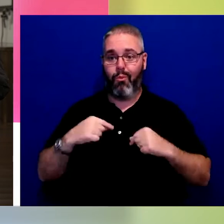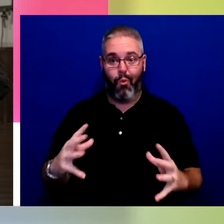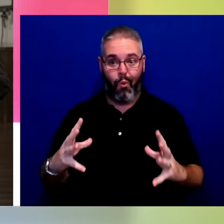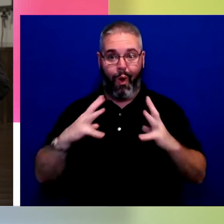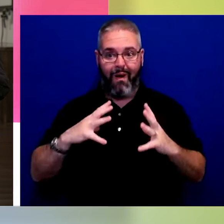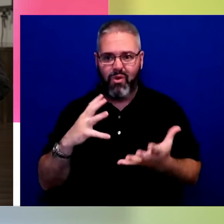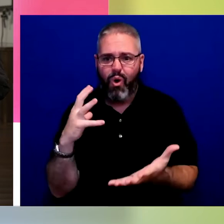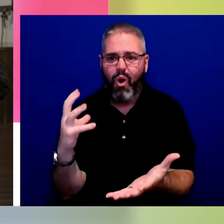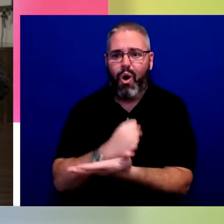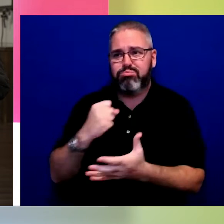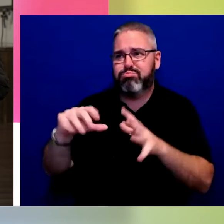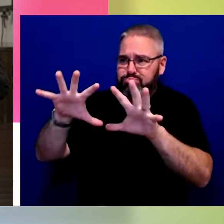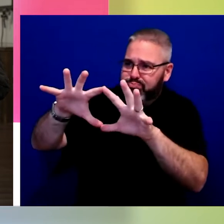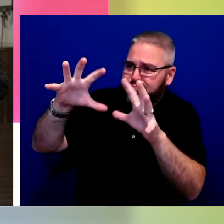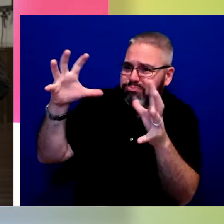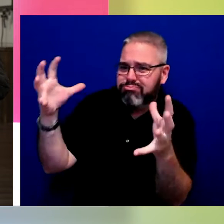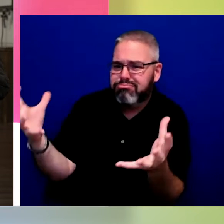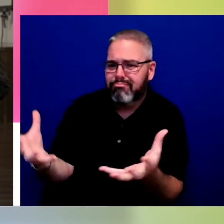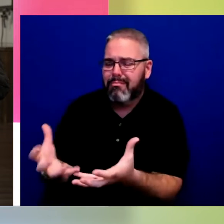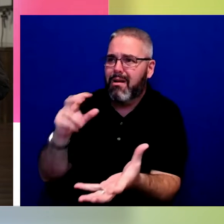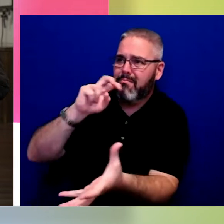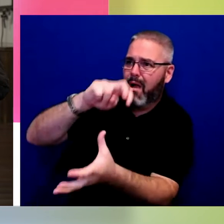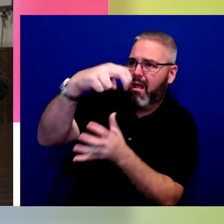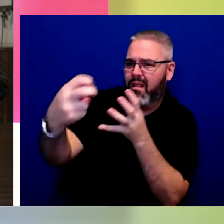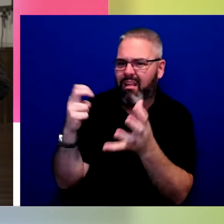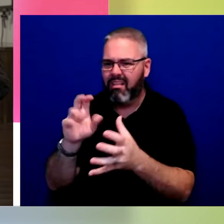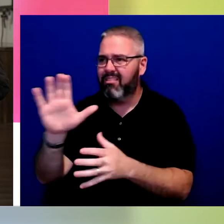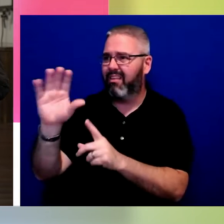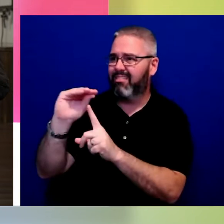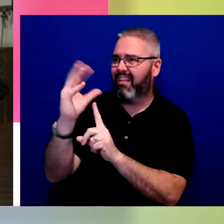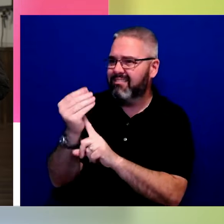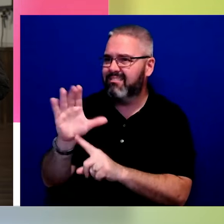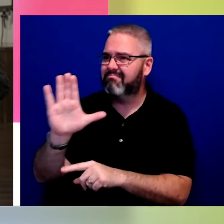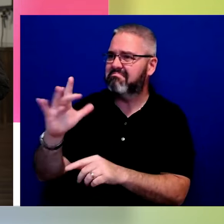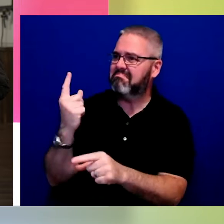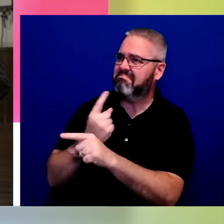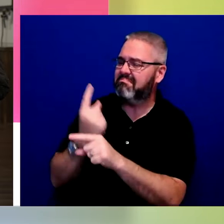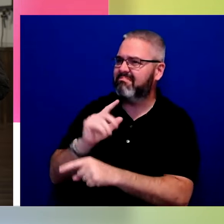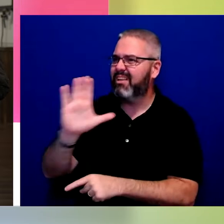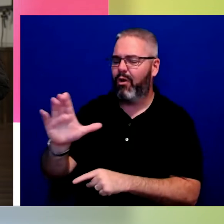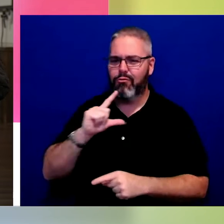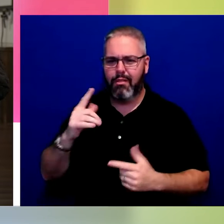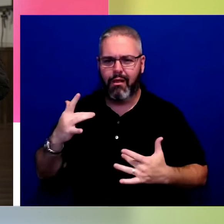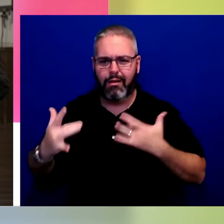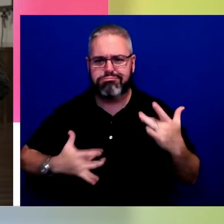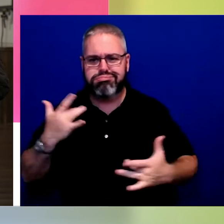Seeing different cultures and customs was exciting and fulfilling for me,